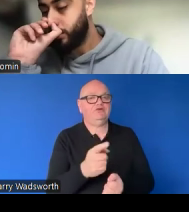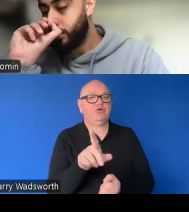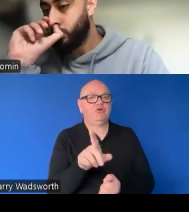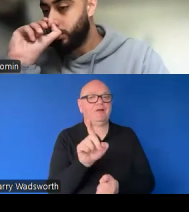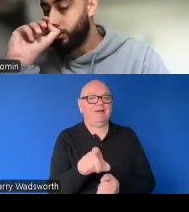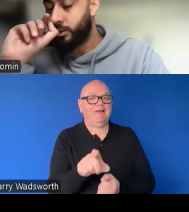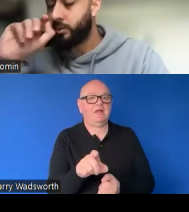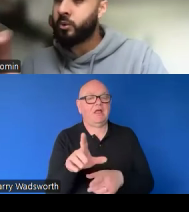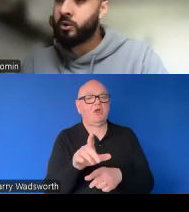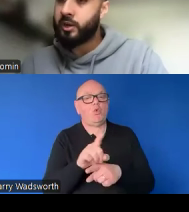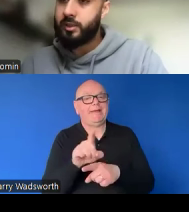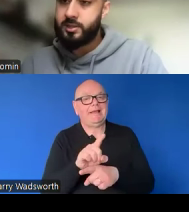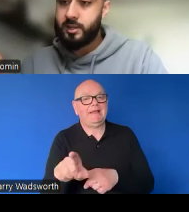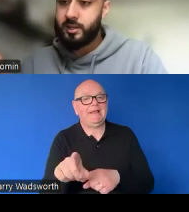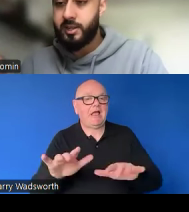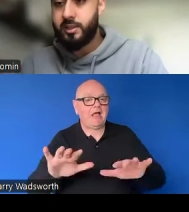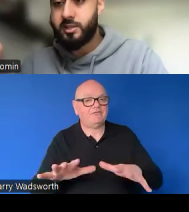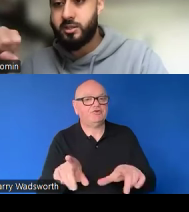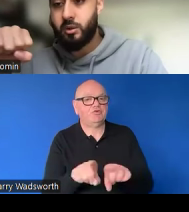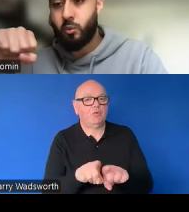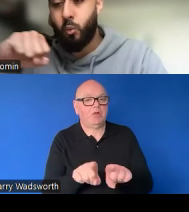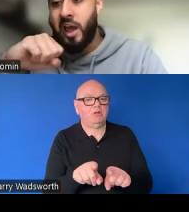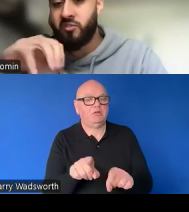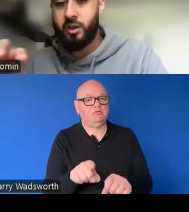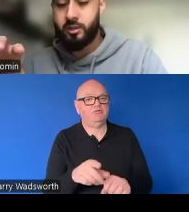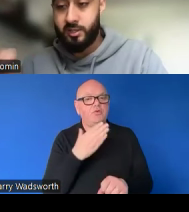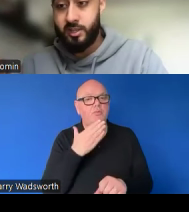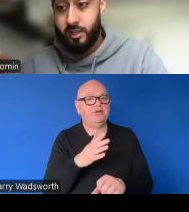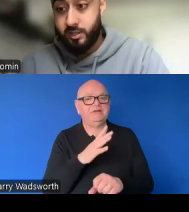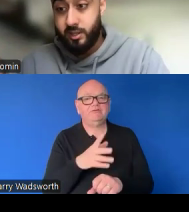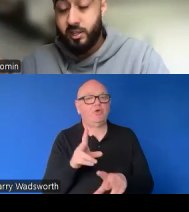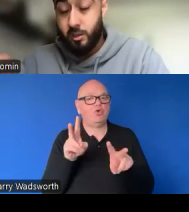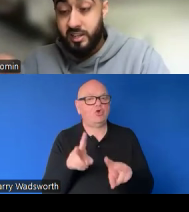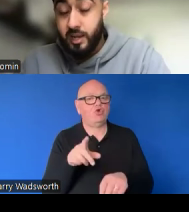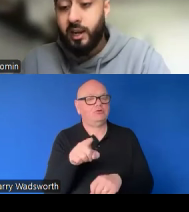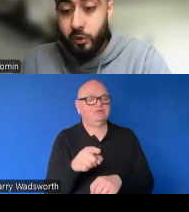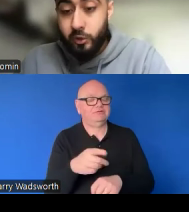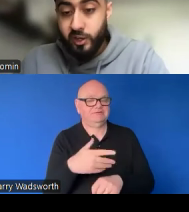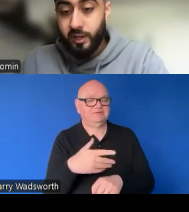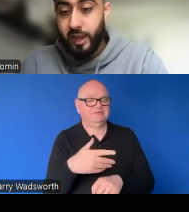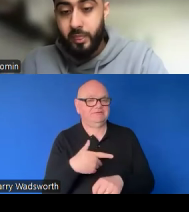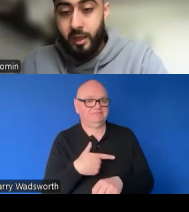Don't look at this and see this is whatever, this is going to be exactly what you're going to get.